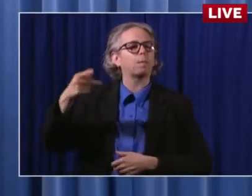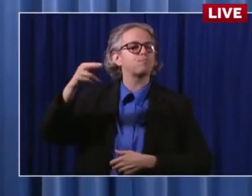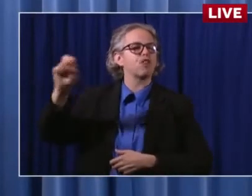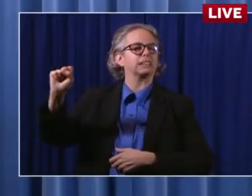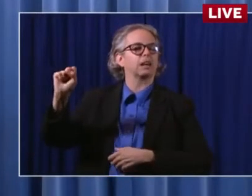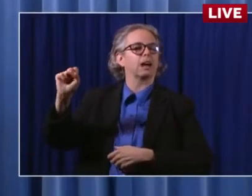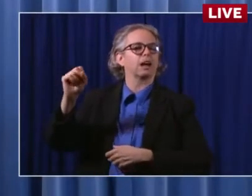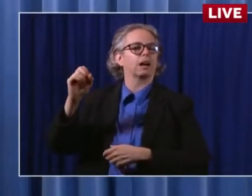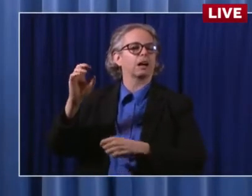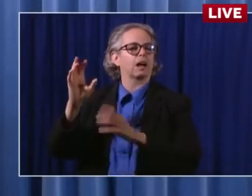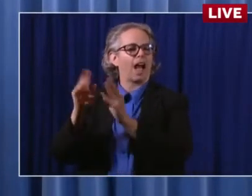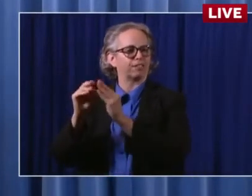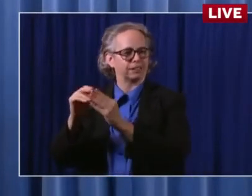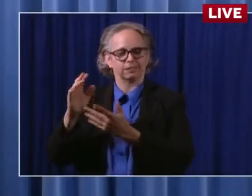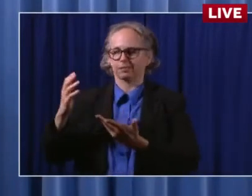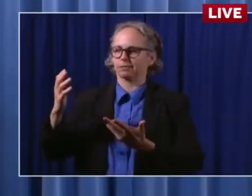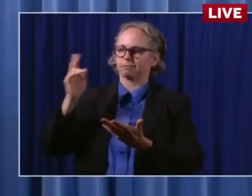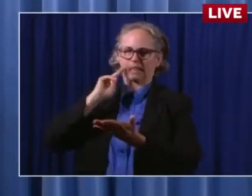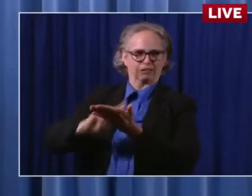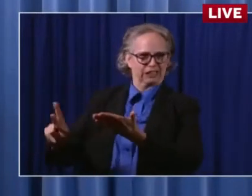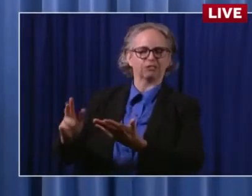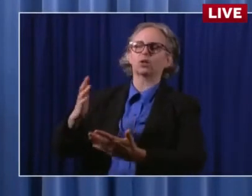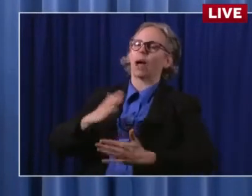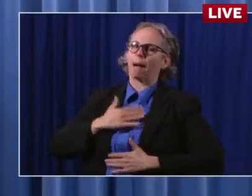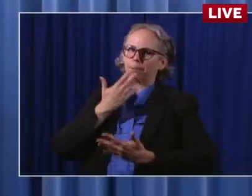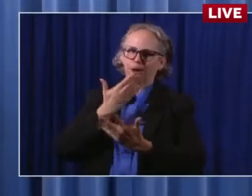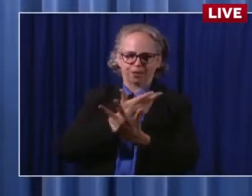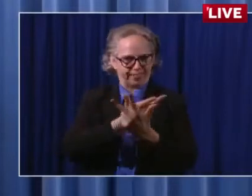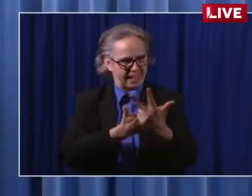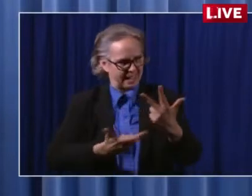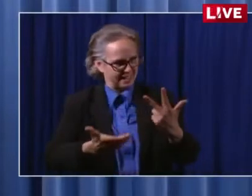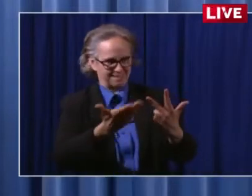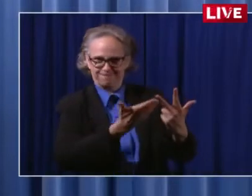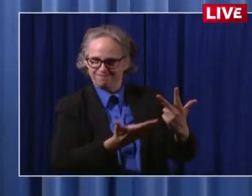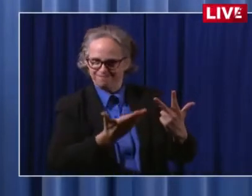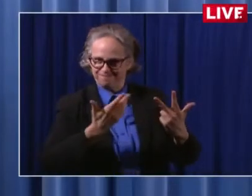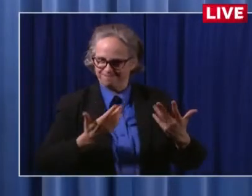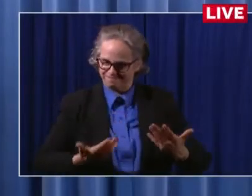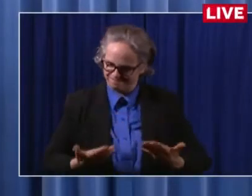HAVE OTHER COUNTIES REACHED HIGHER? LET’S LISTEN IN.